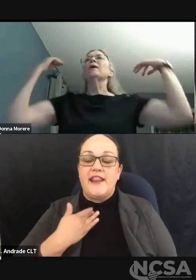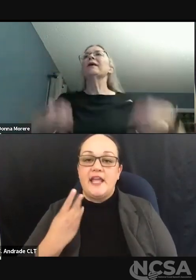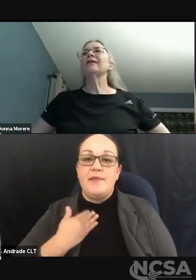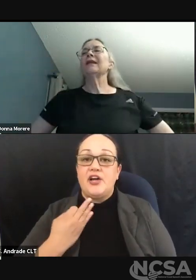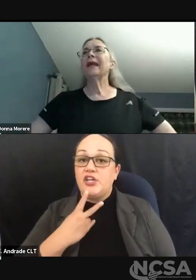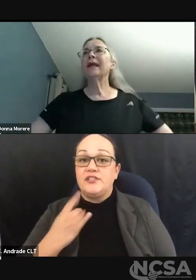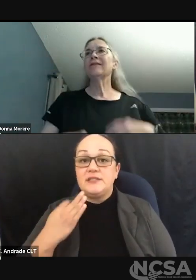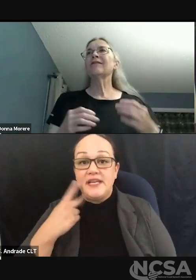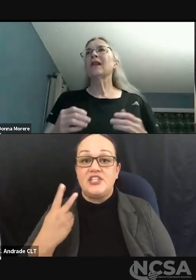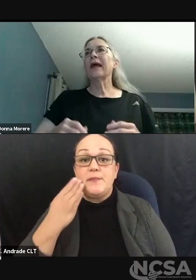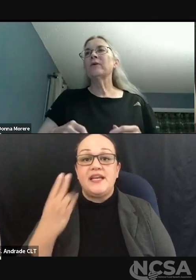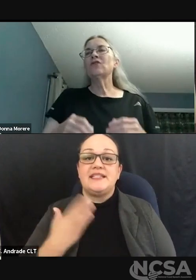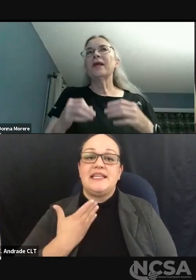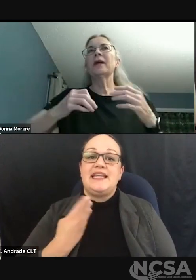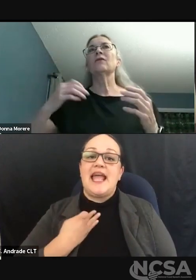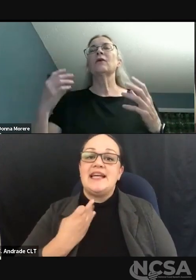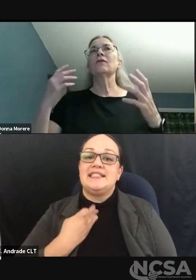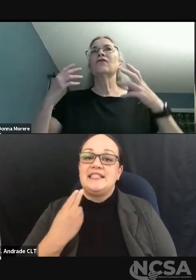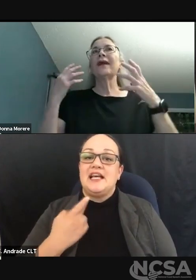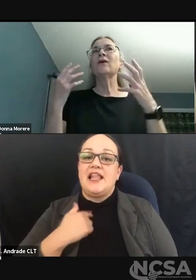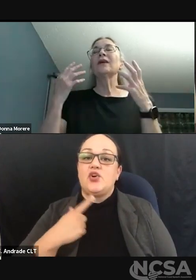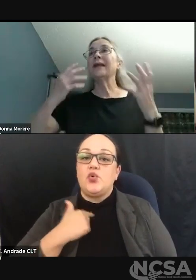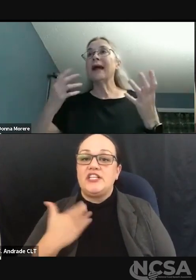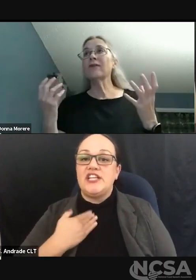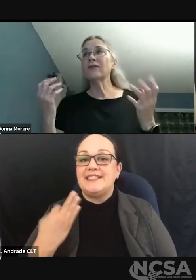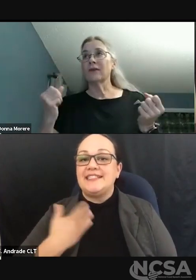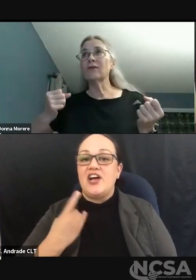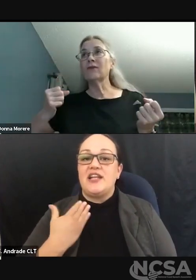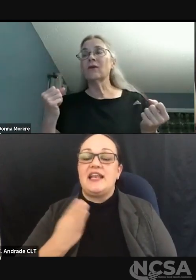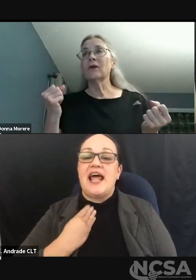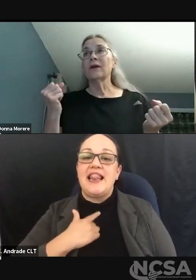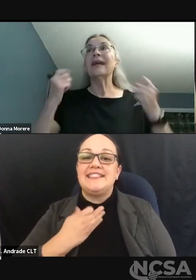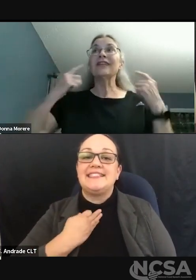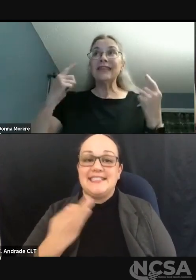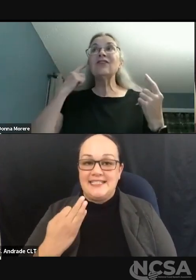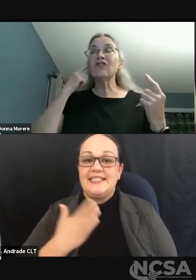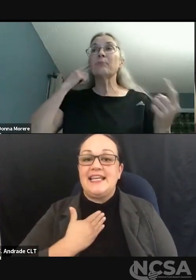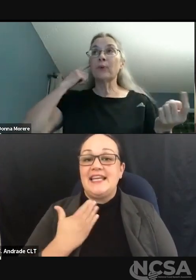because it enhances the language and sound analysis. It actually teaches the